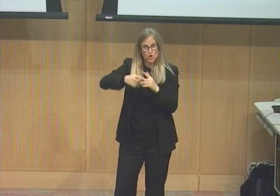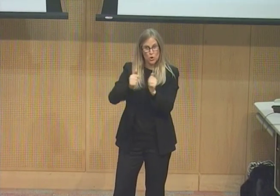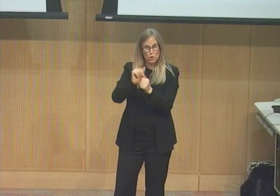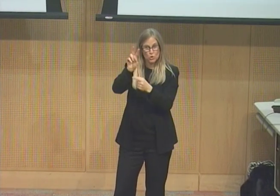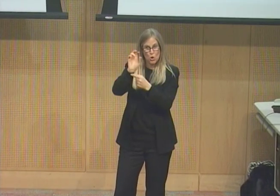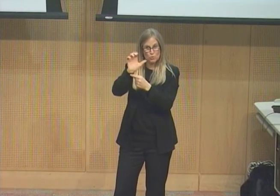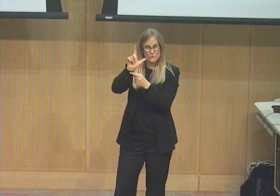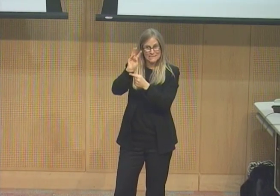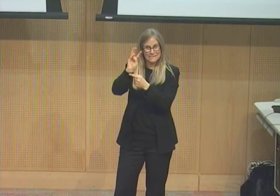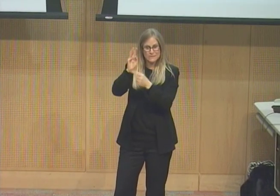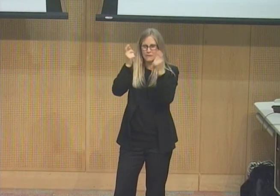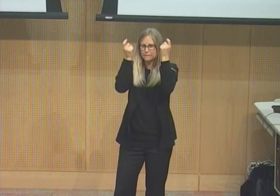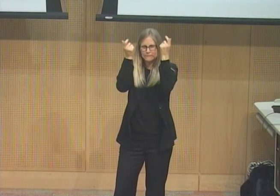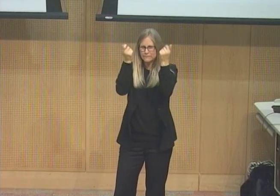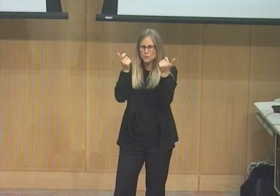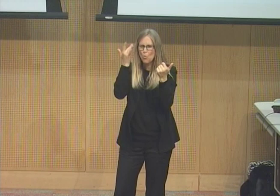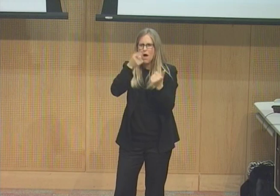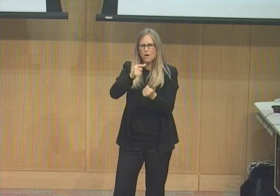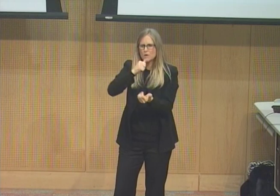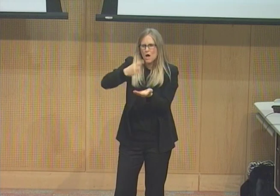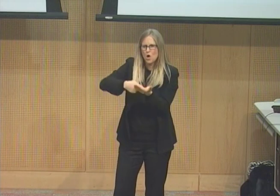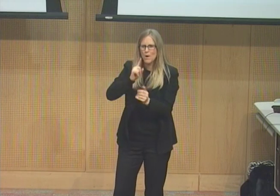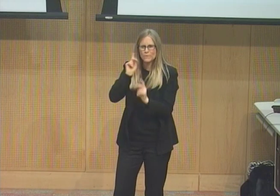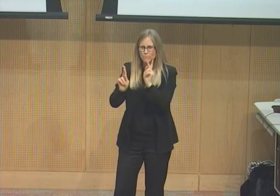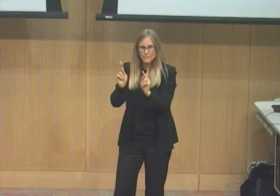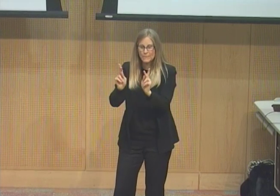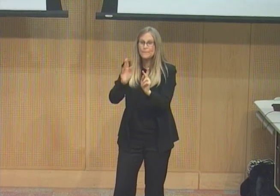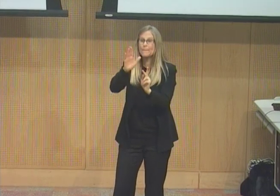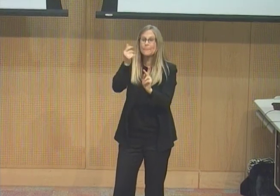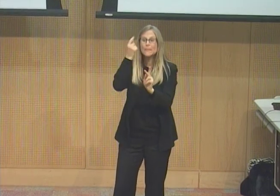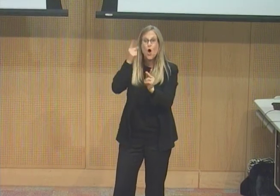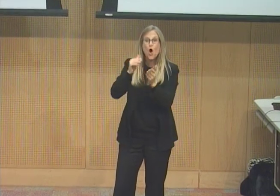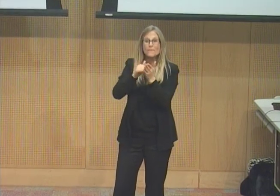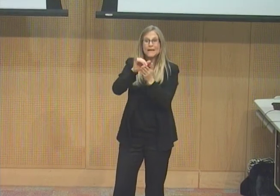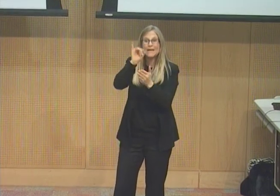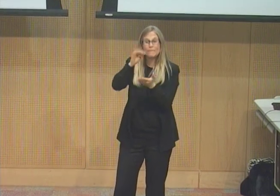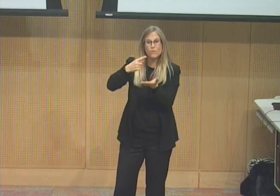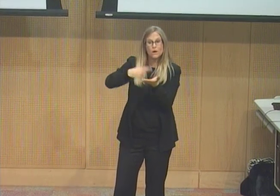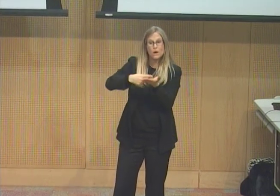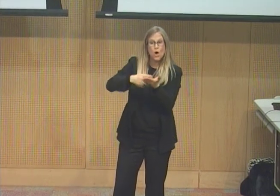I began with 286 articles, and I removed the ones